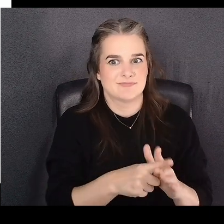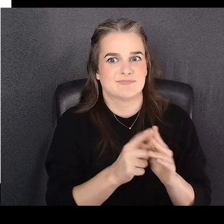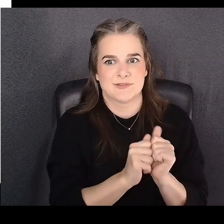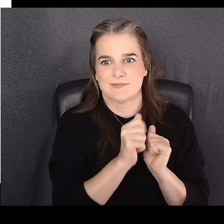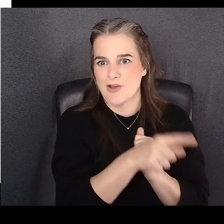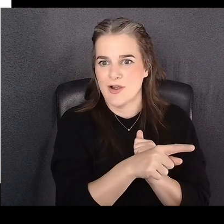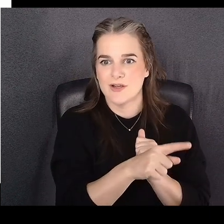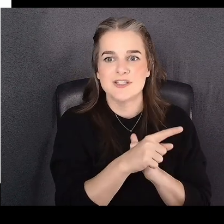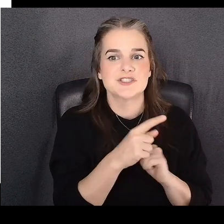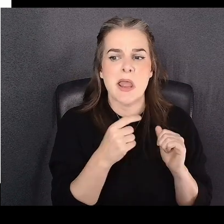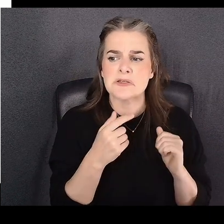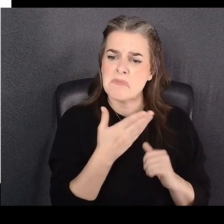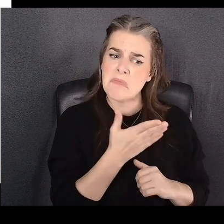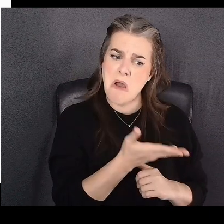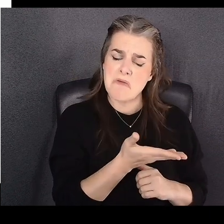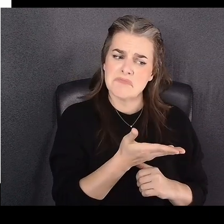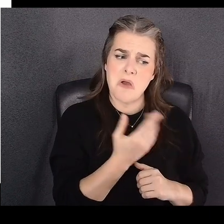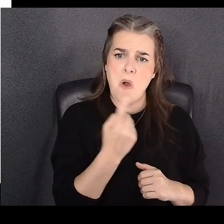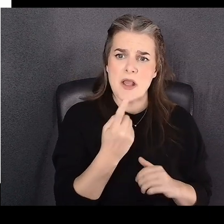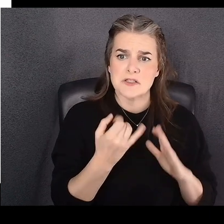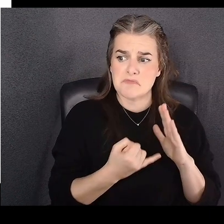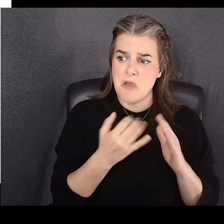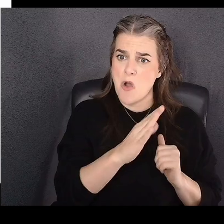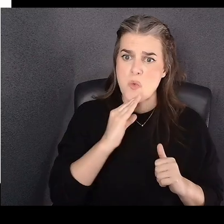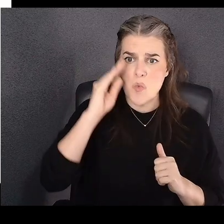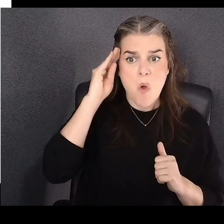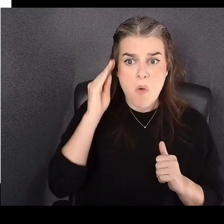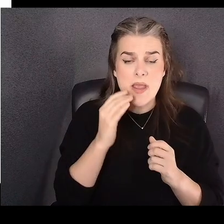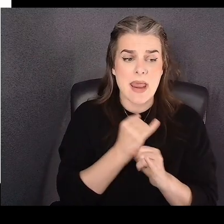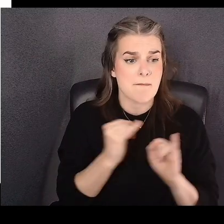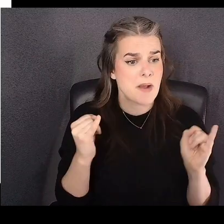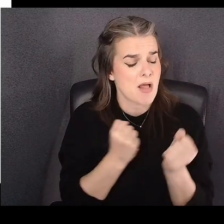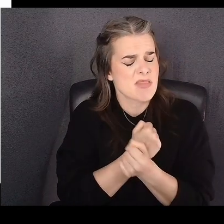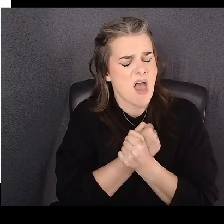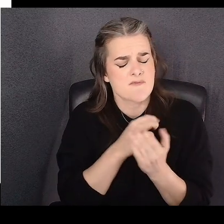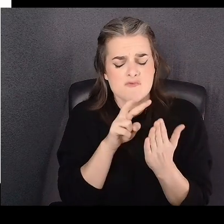She was independent, loved to read. She loved reading and hearing about the royal family